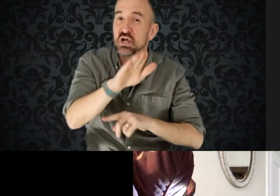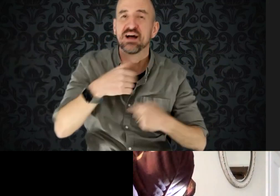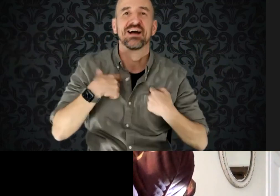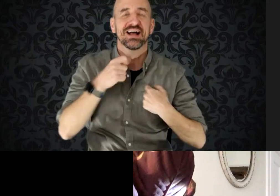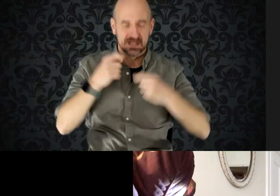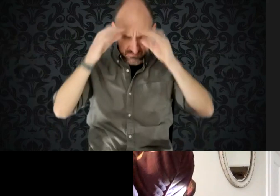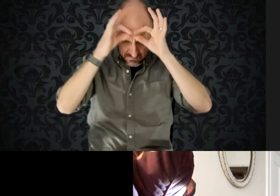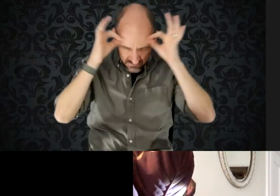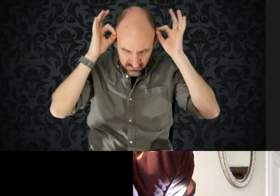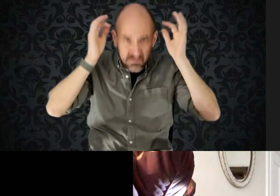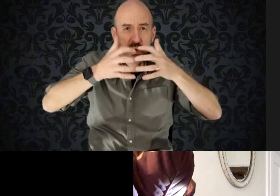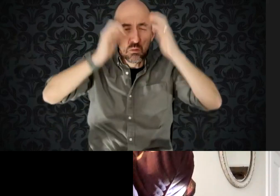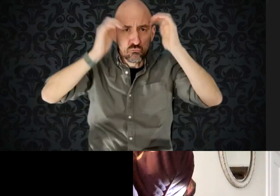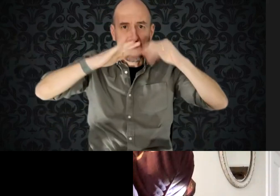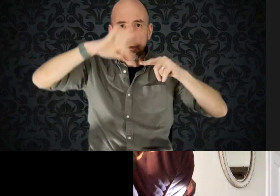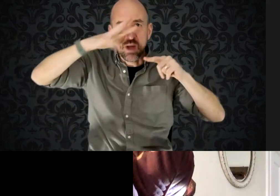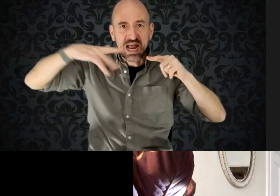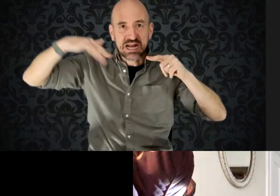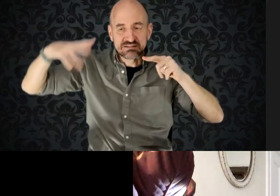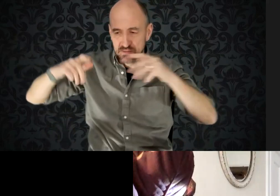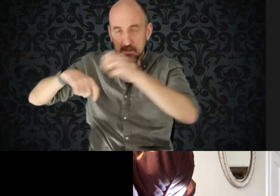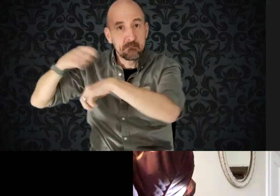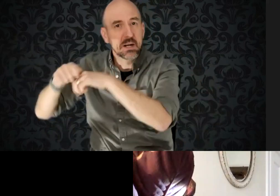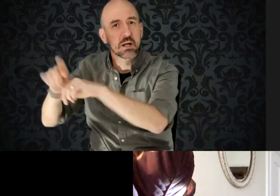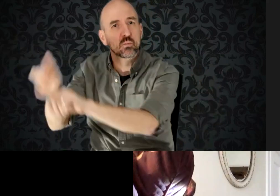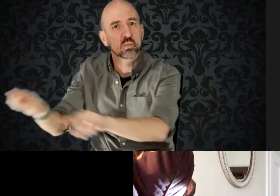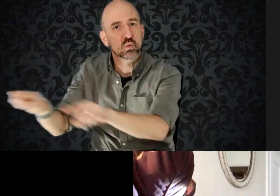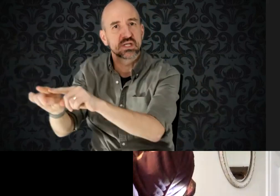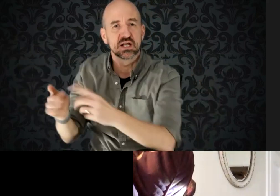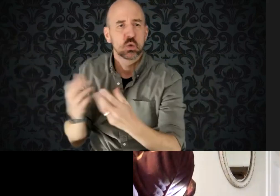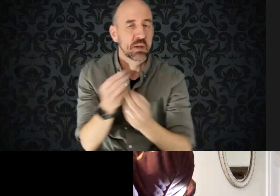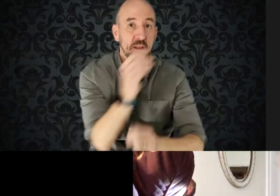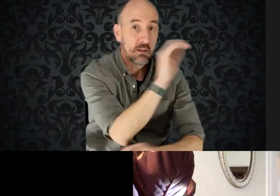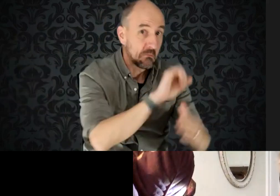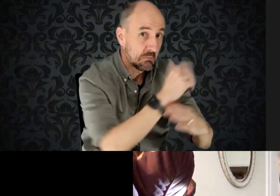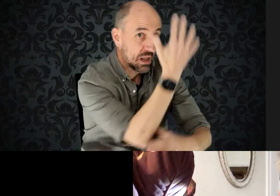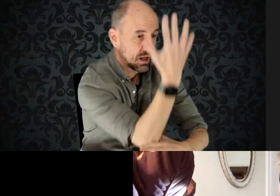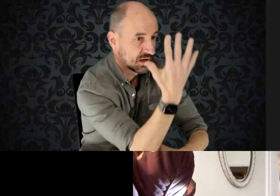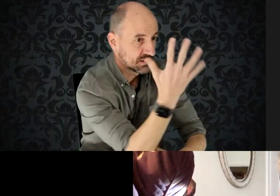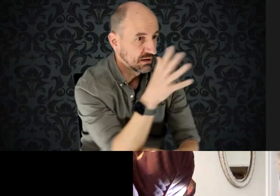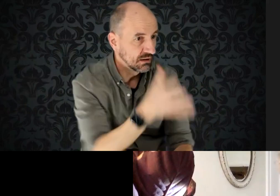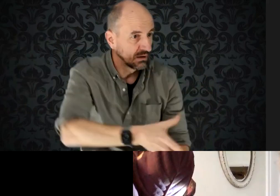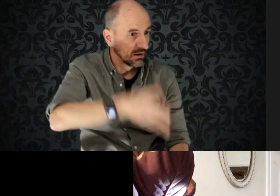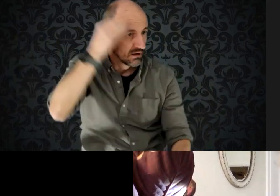is playing my brainwaves have been accessed. So the idea in the future for me